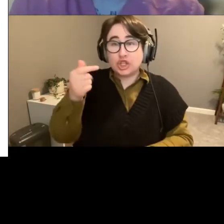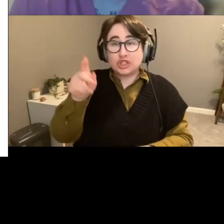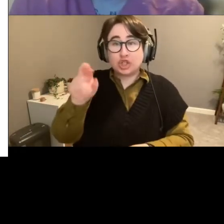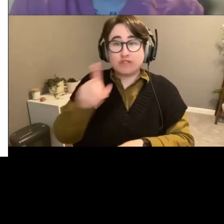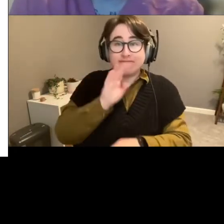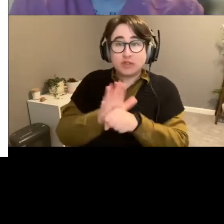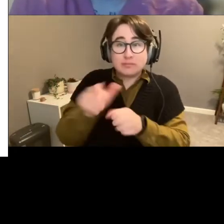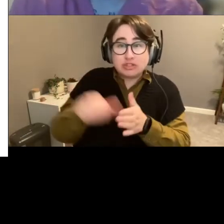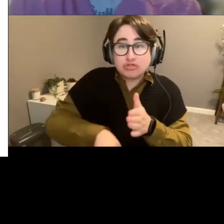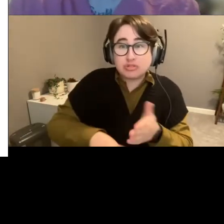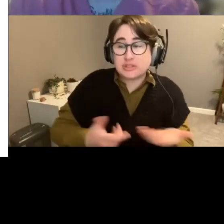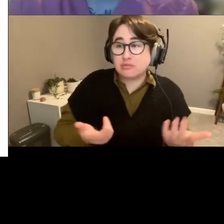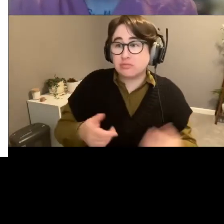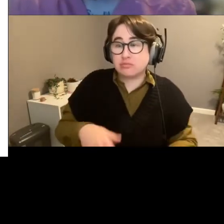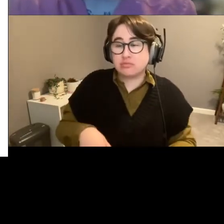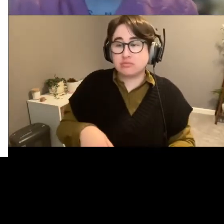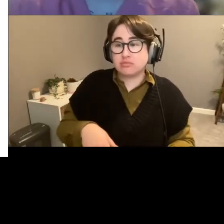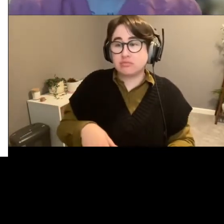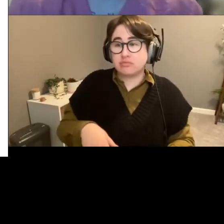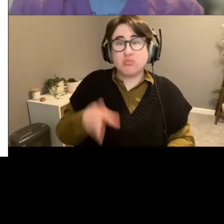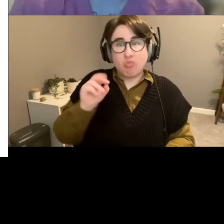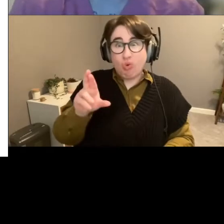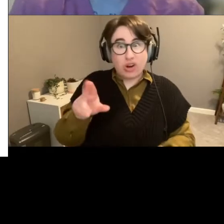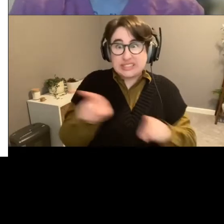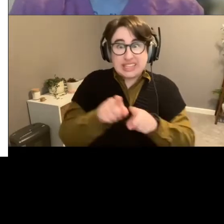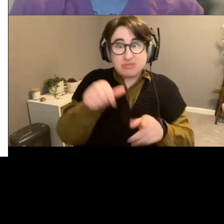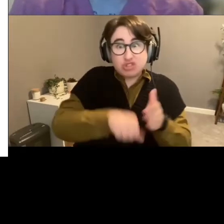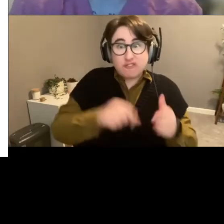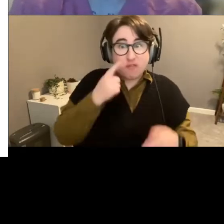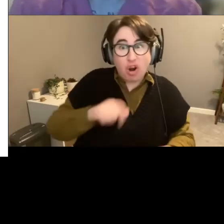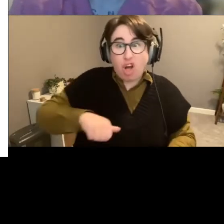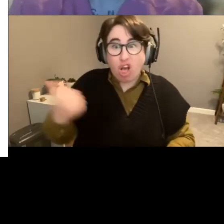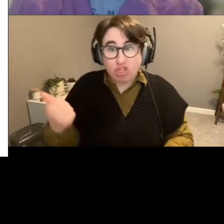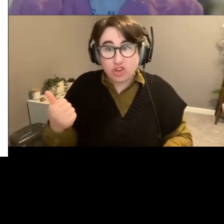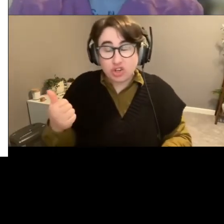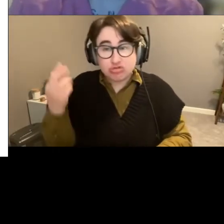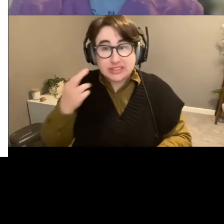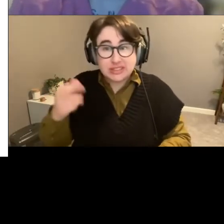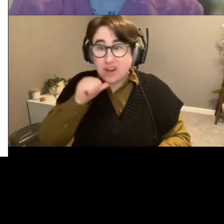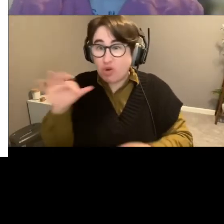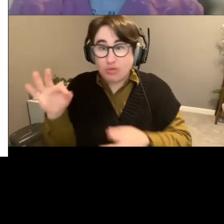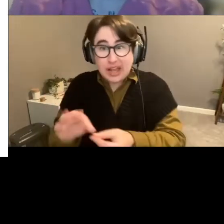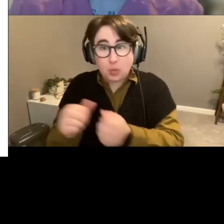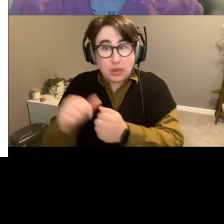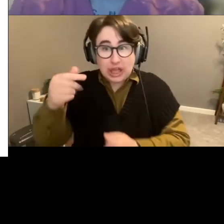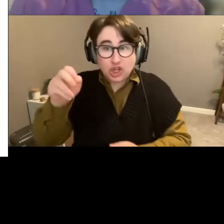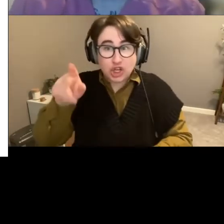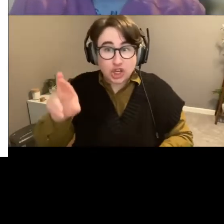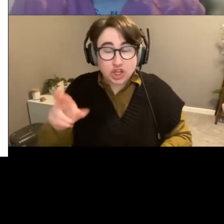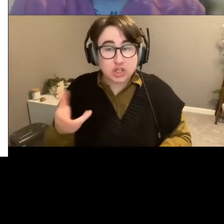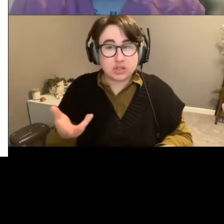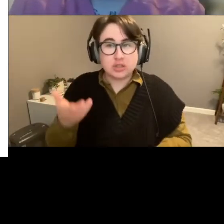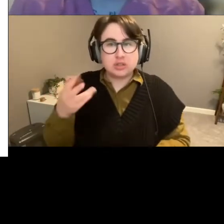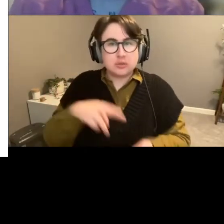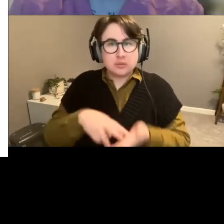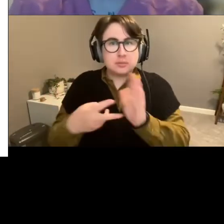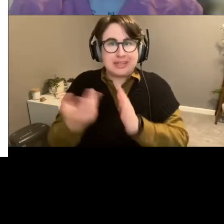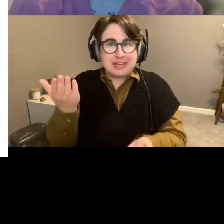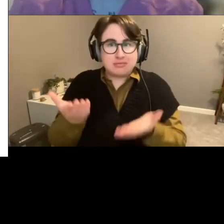same surgeries for non-gender-affirming reasons, for other medical reasons, that would not make a pregnancy possible?